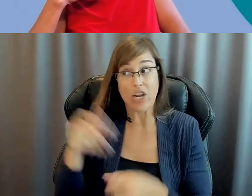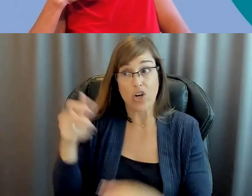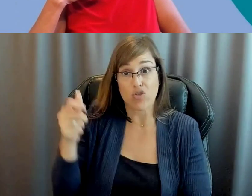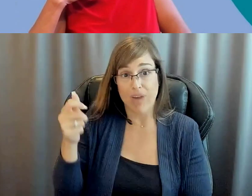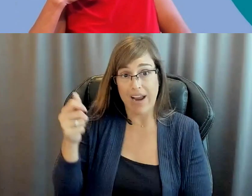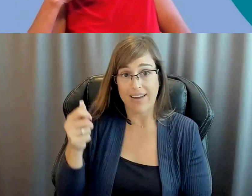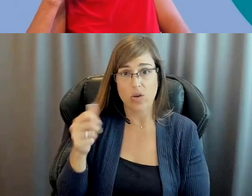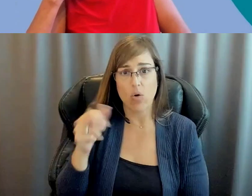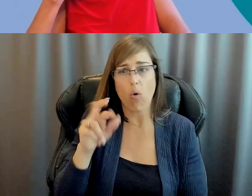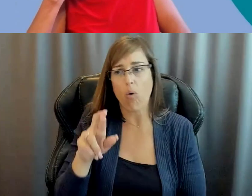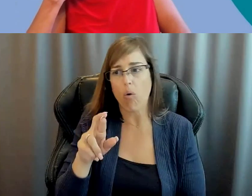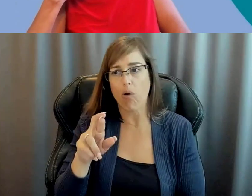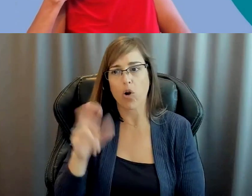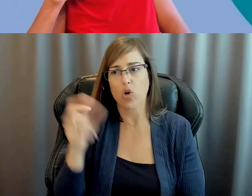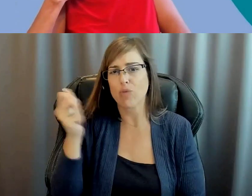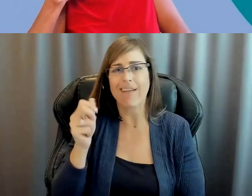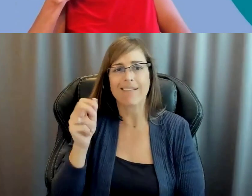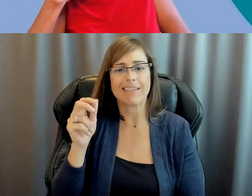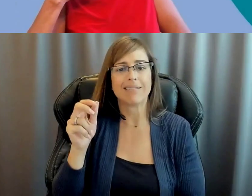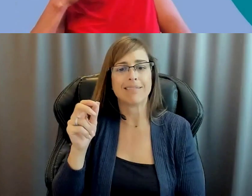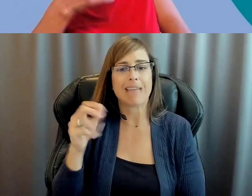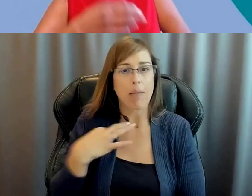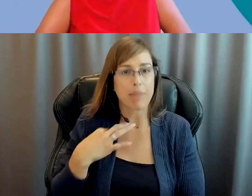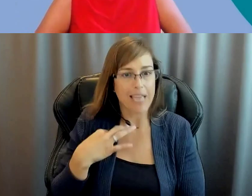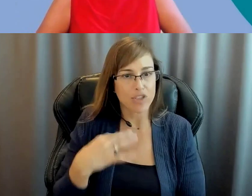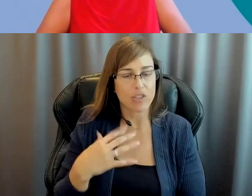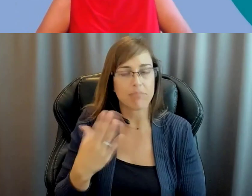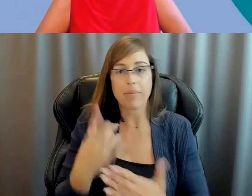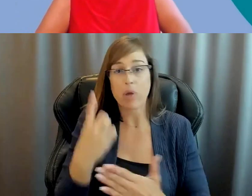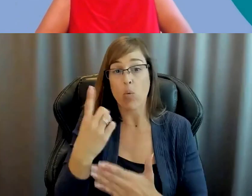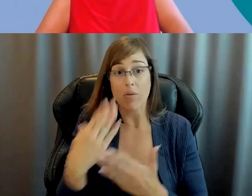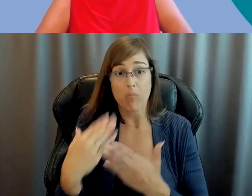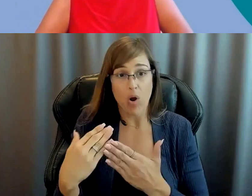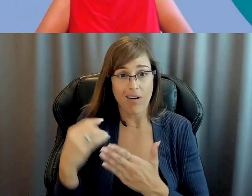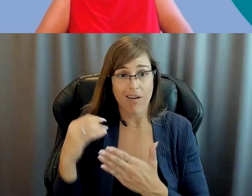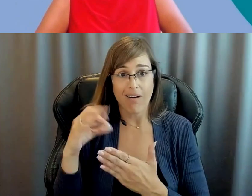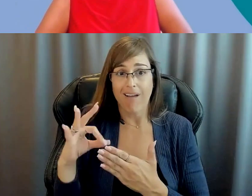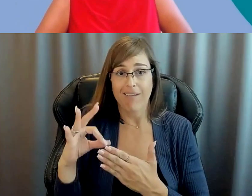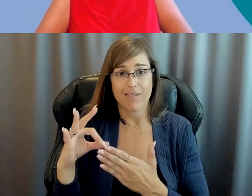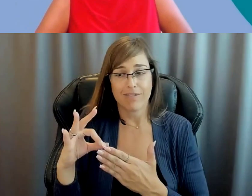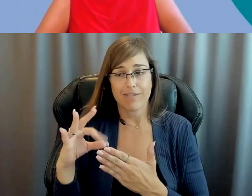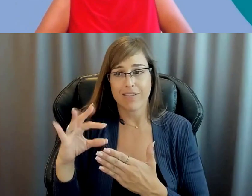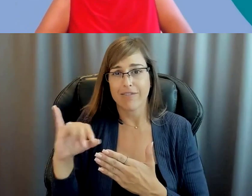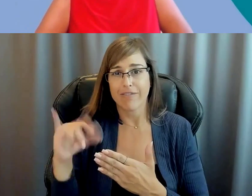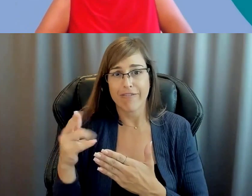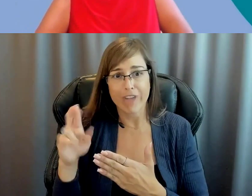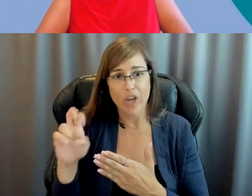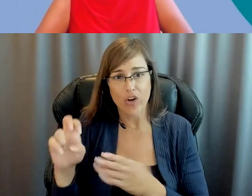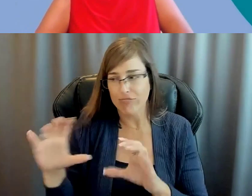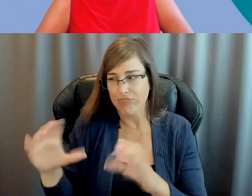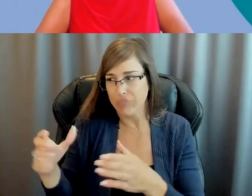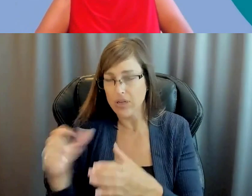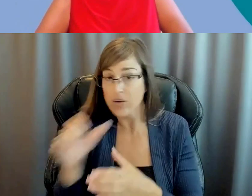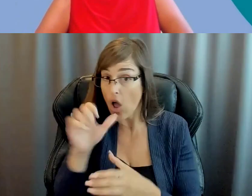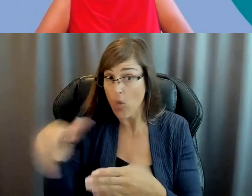Maybe it's in a grant application, and it's maybe one part of a figure, not the whole figure. So what we do in our office